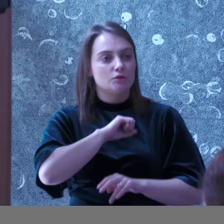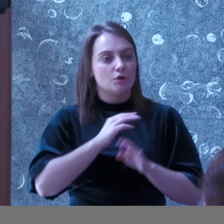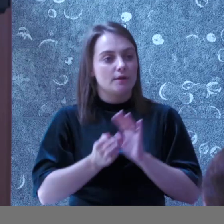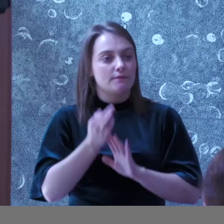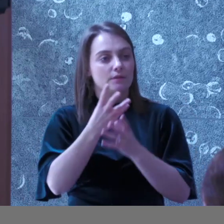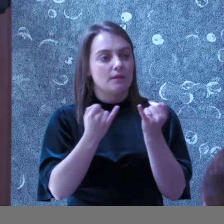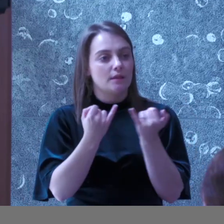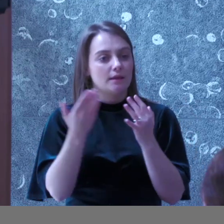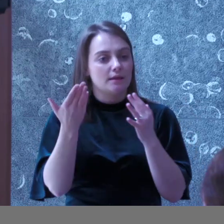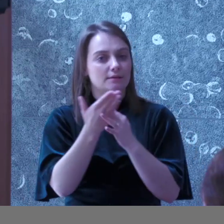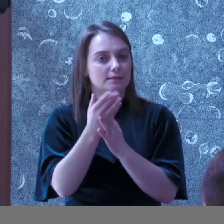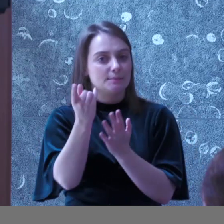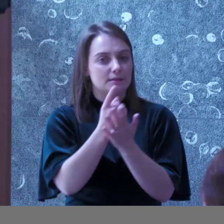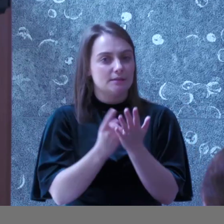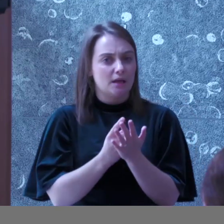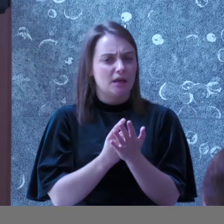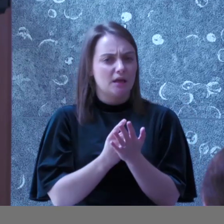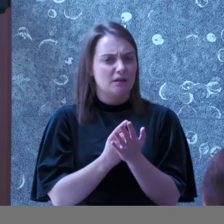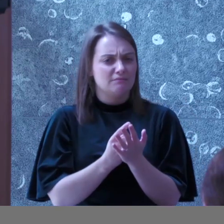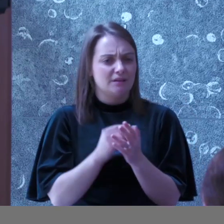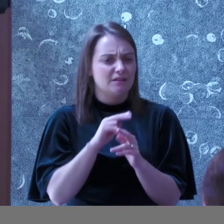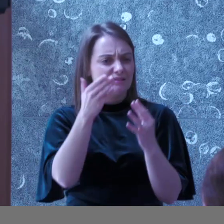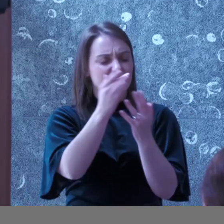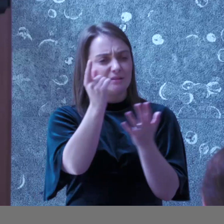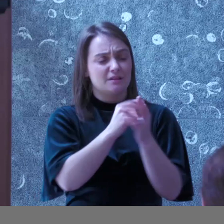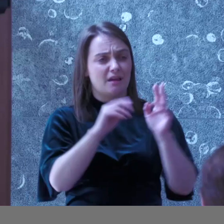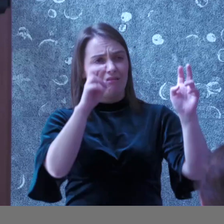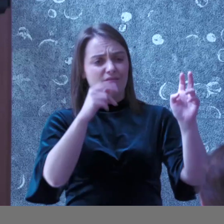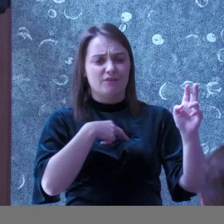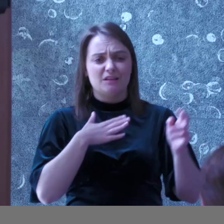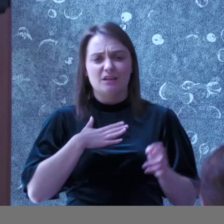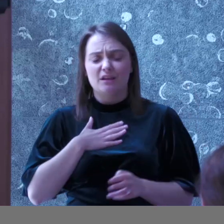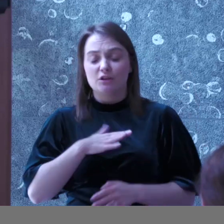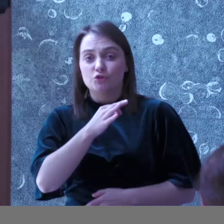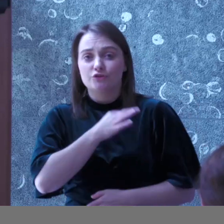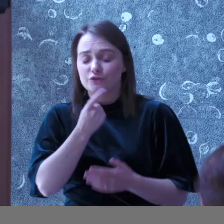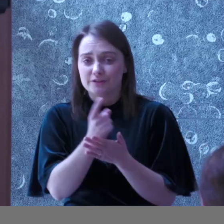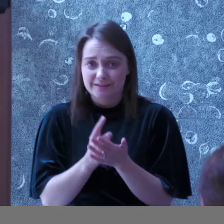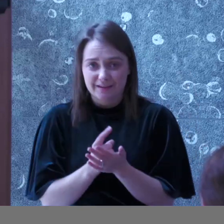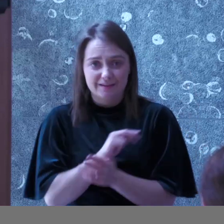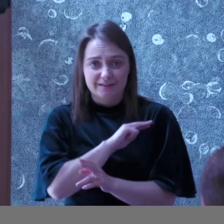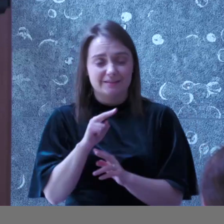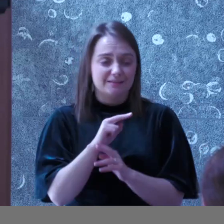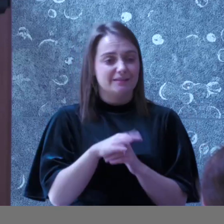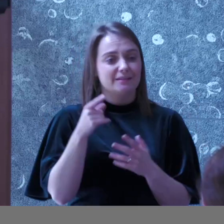design, it's just good design, that's the lens we wrote our design principles document and our